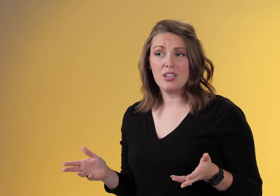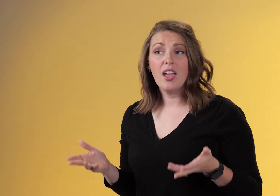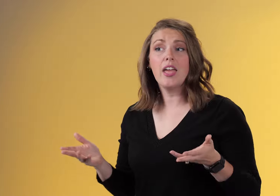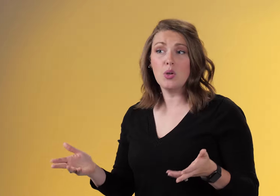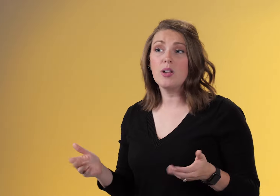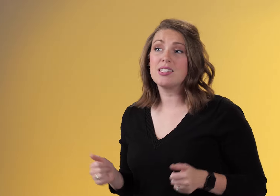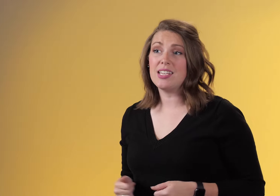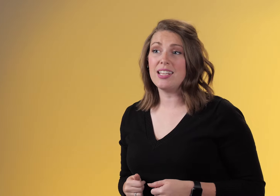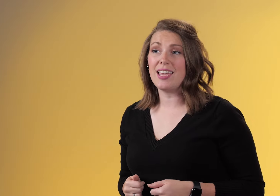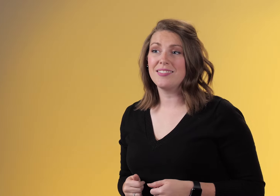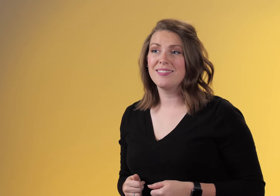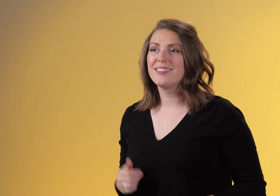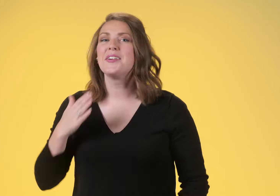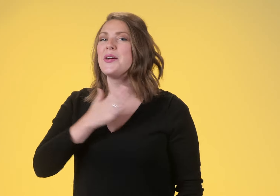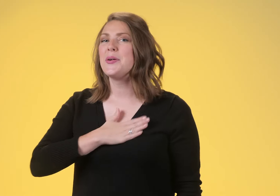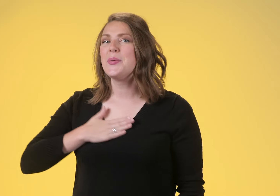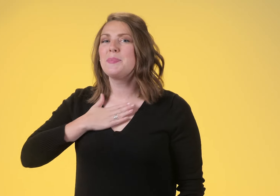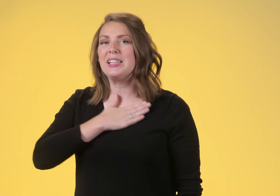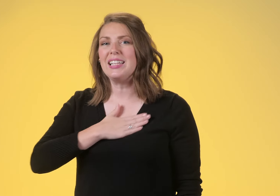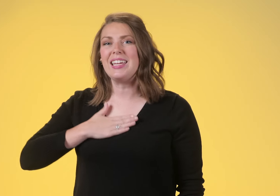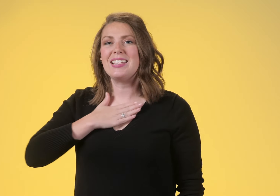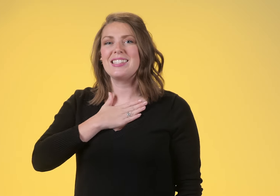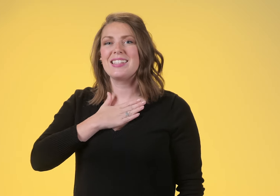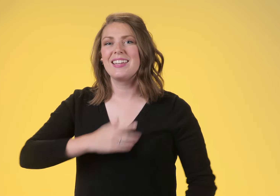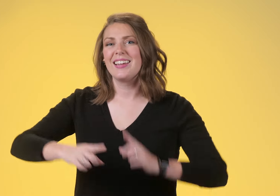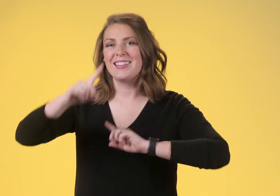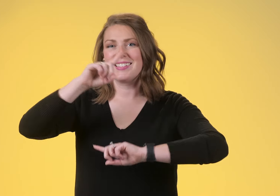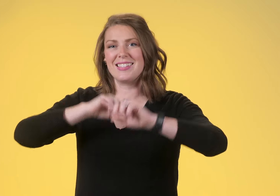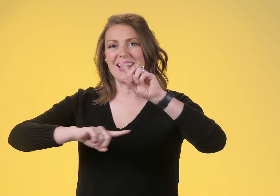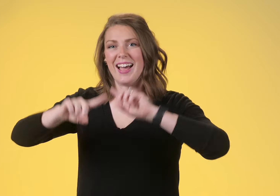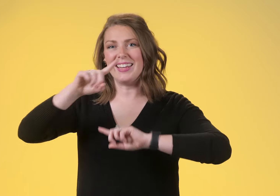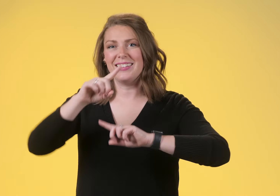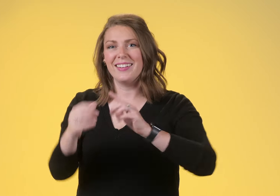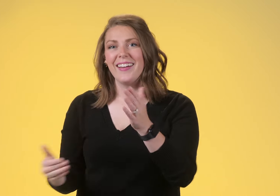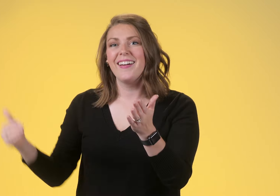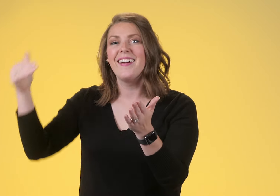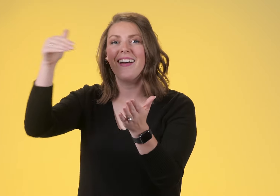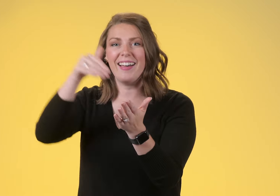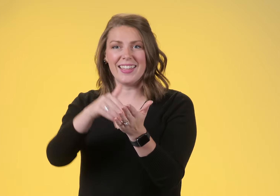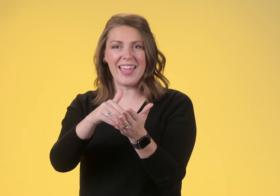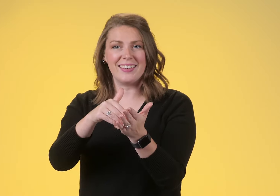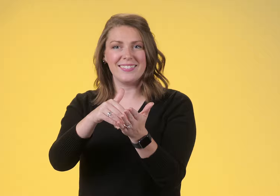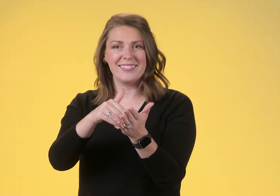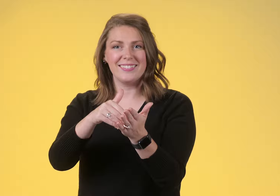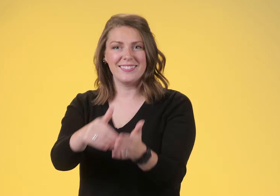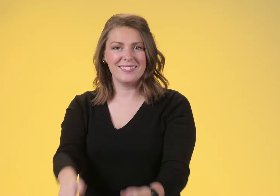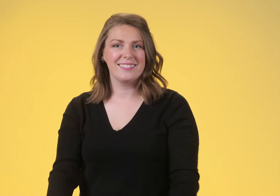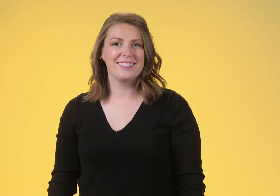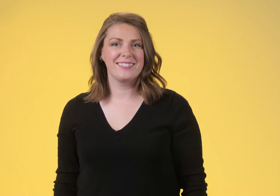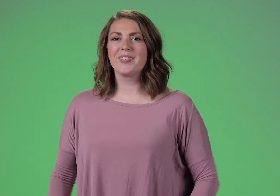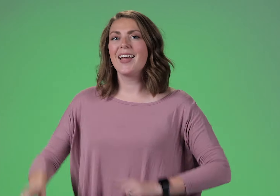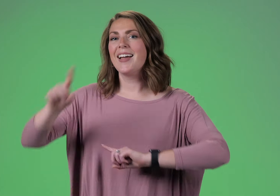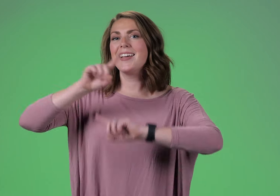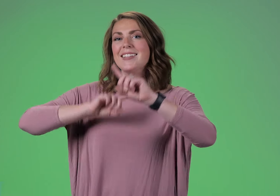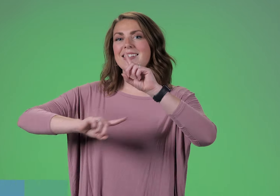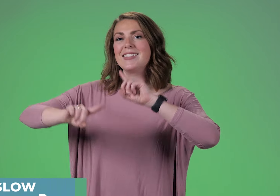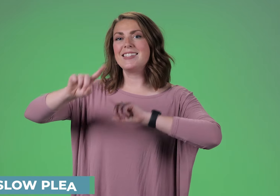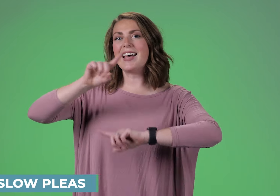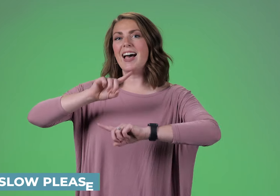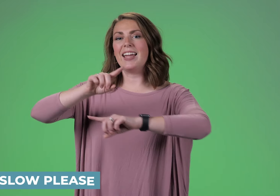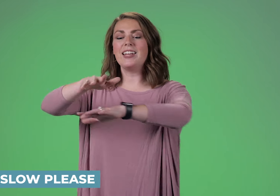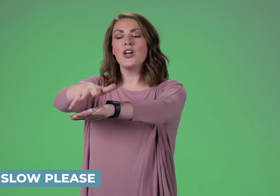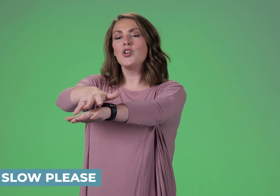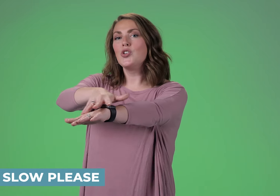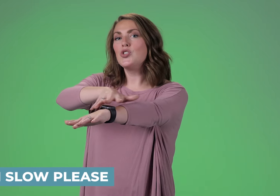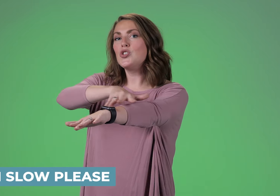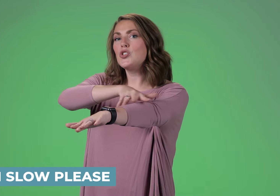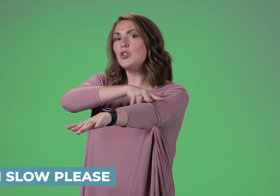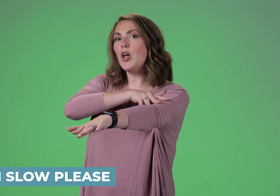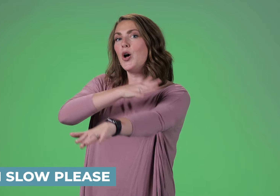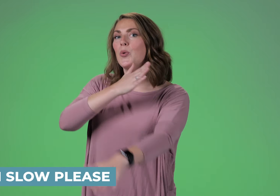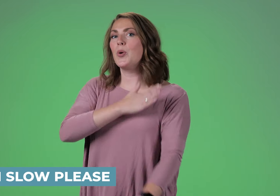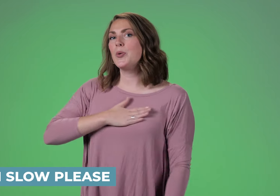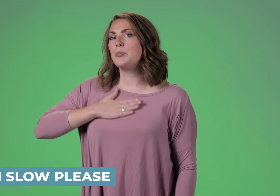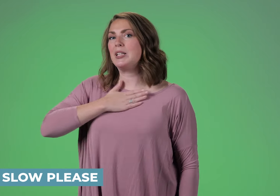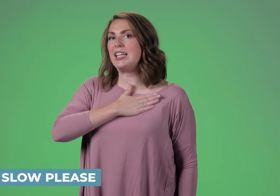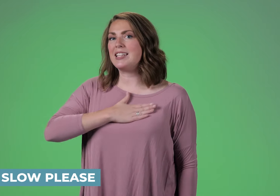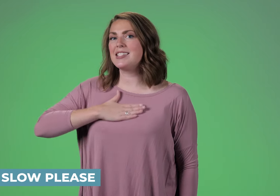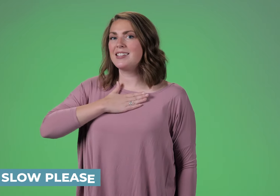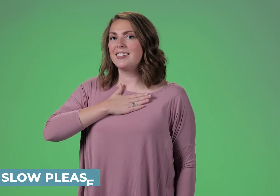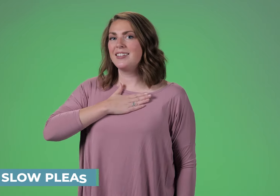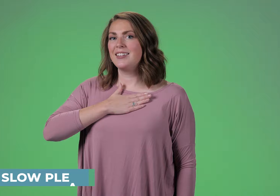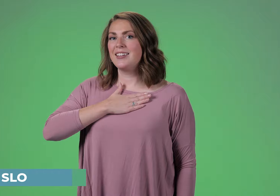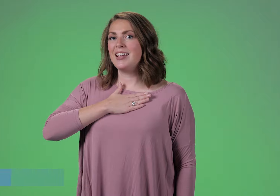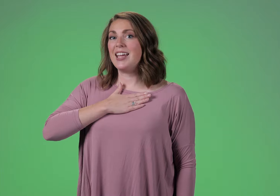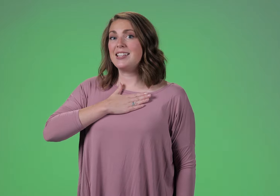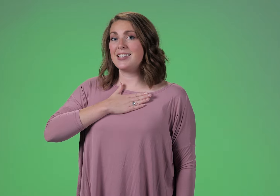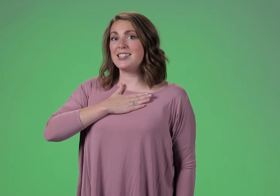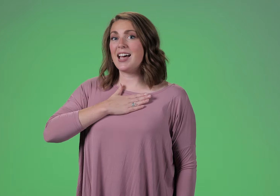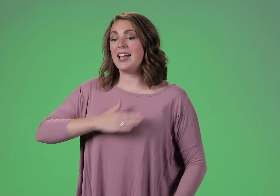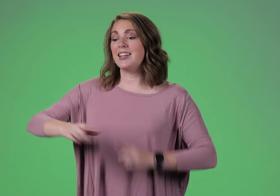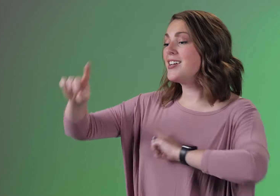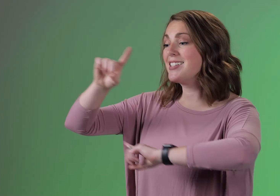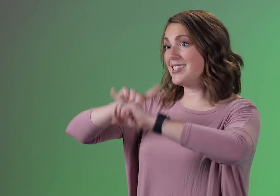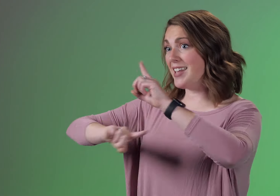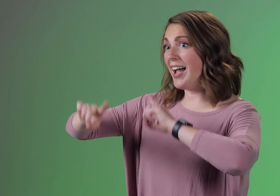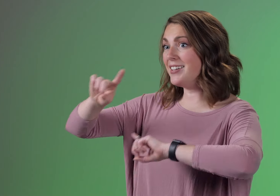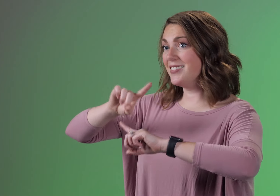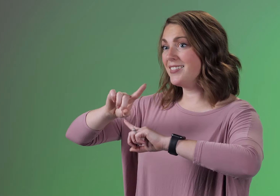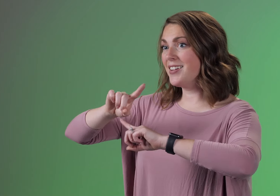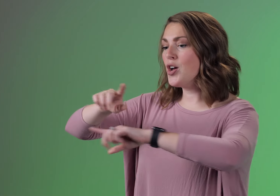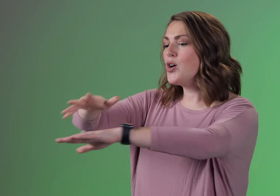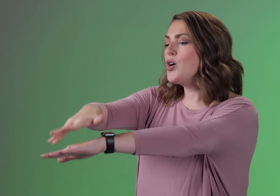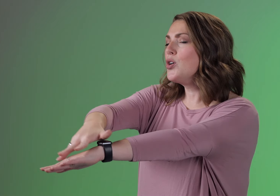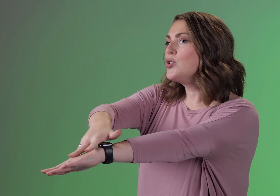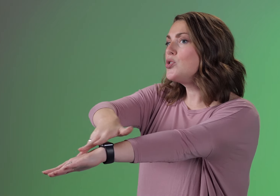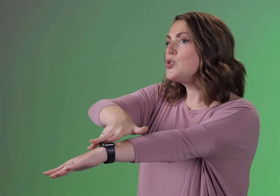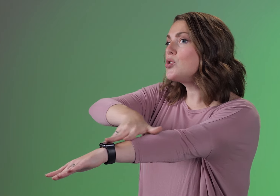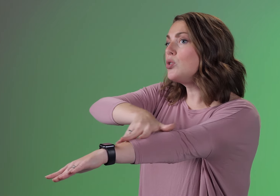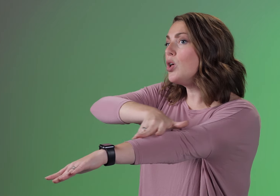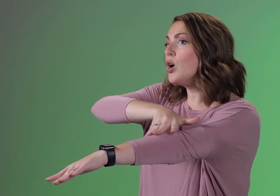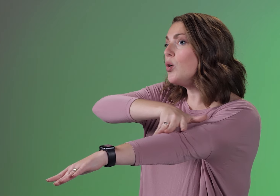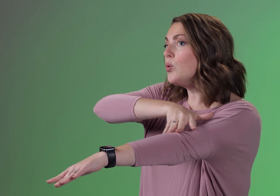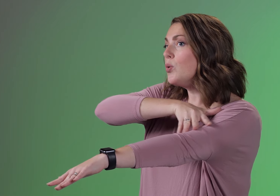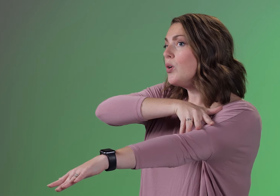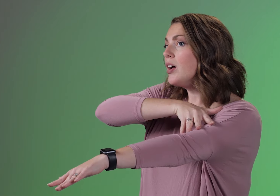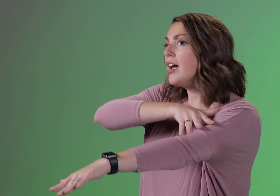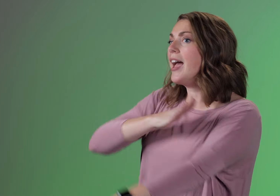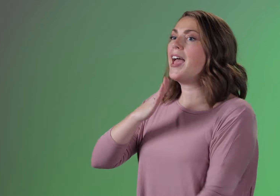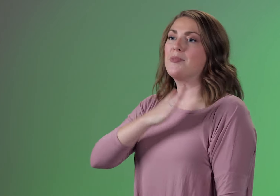conversation and want to see it again. 'Please sign again.' 'Sign slow please, sign slow please,' it's the sign, slow, and please